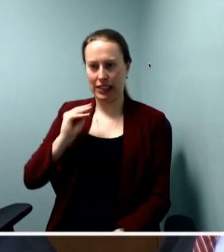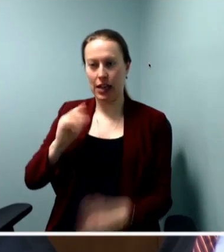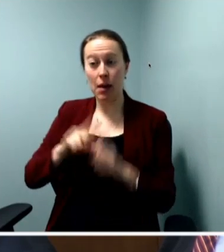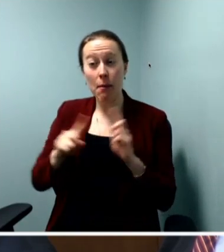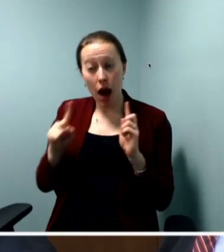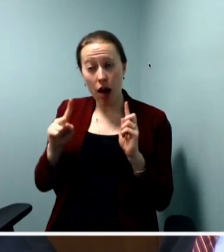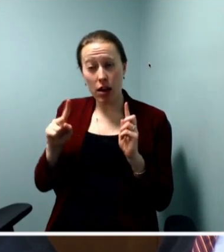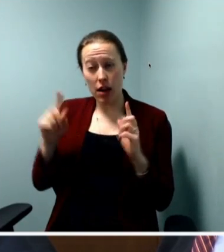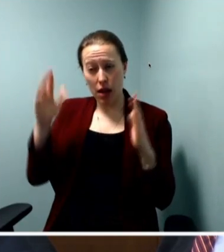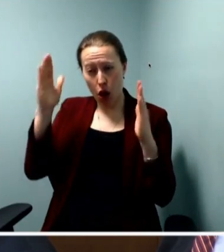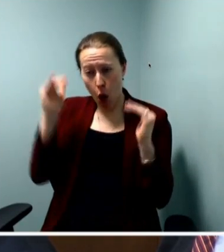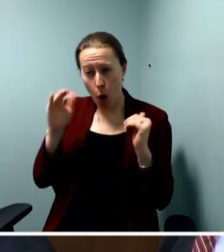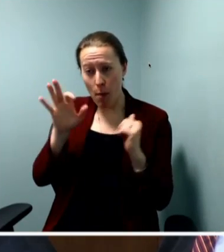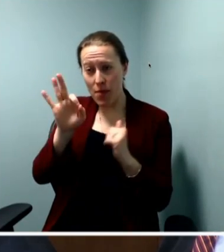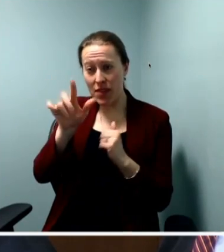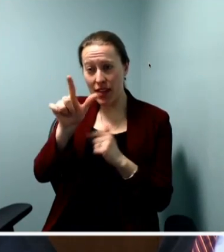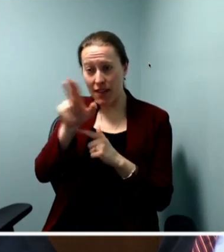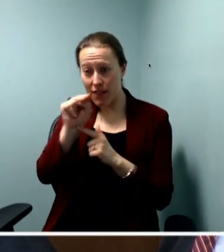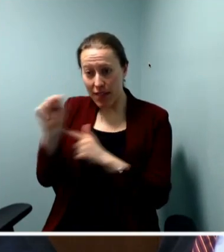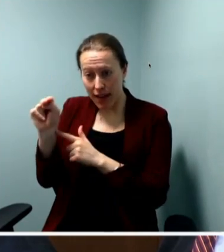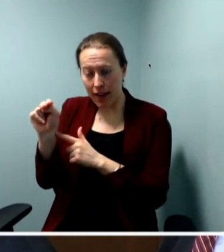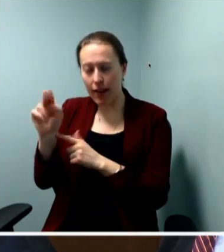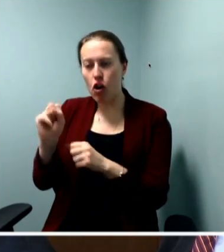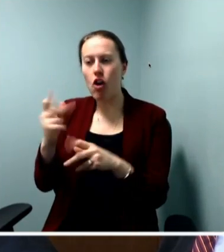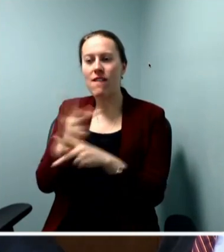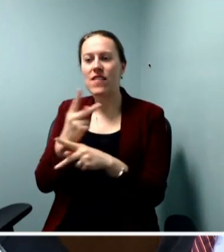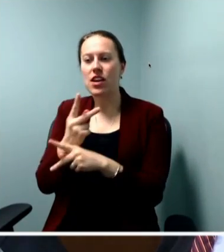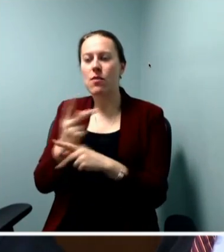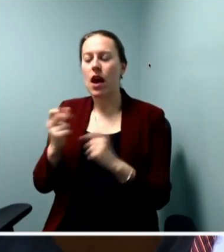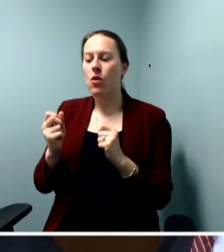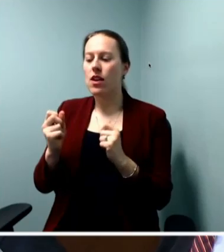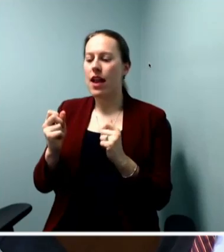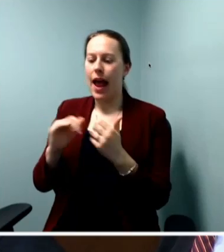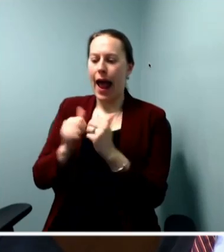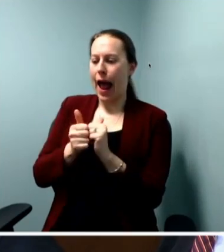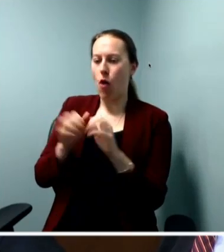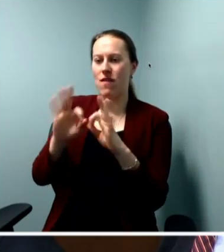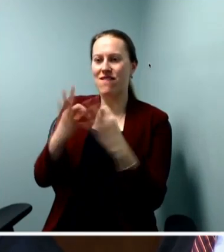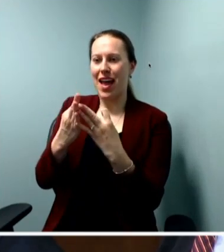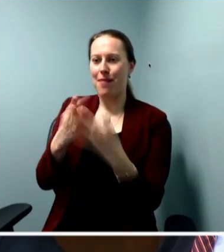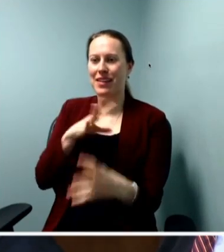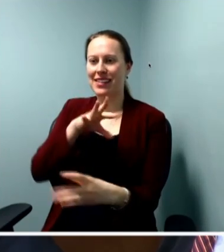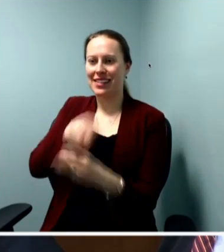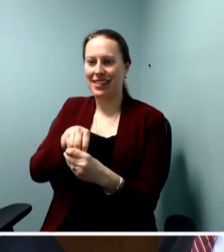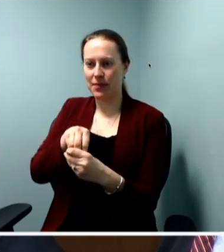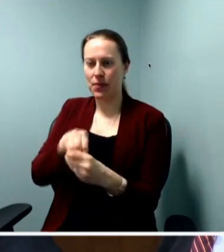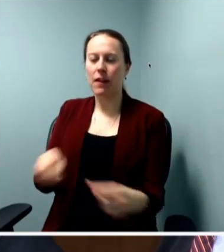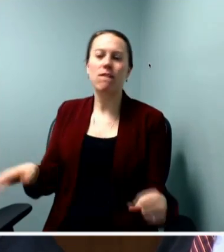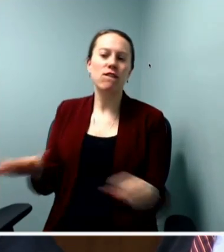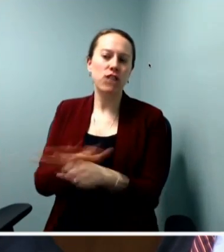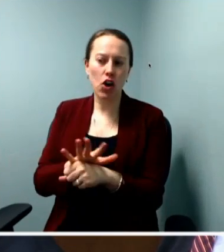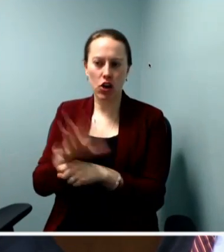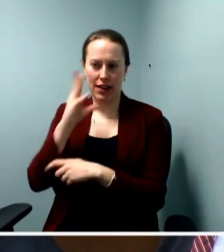to have their families participate in fuller experiences at the Flynn, it's a 1,400 seat theater.